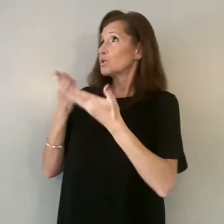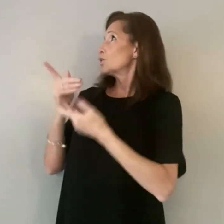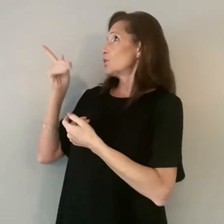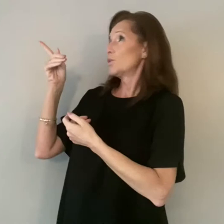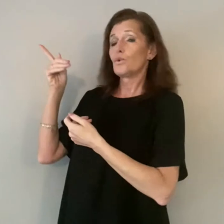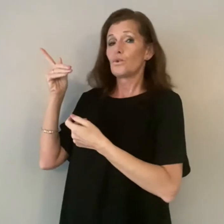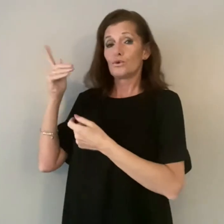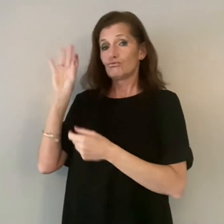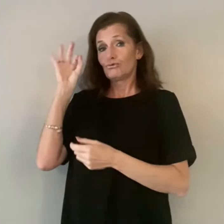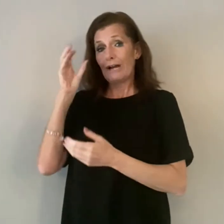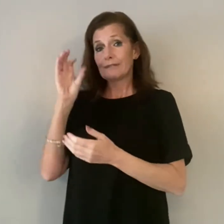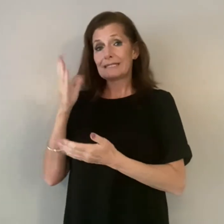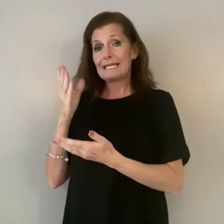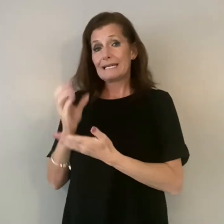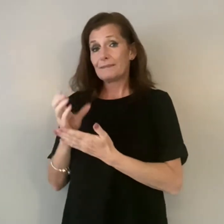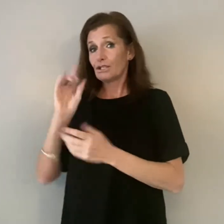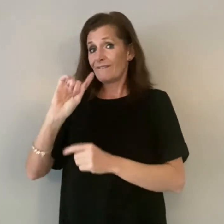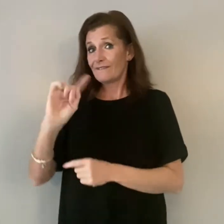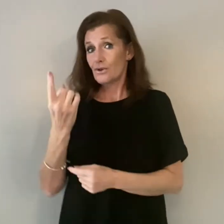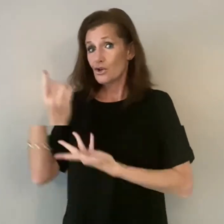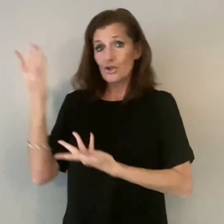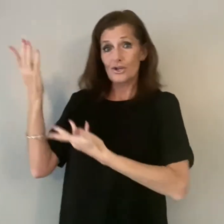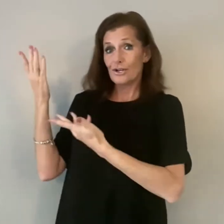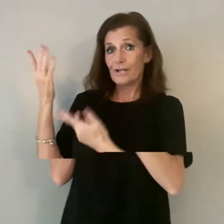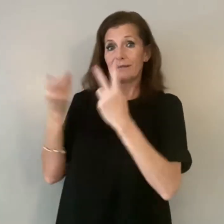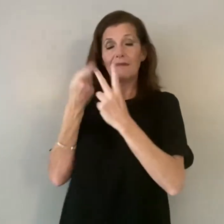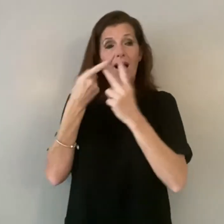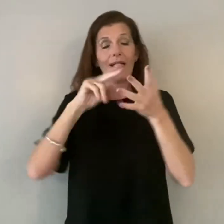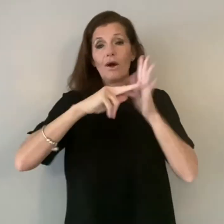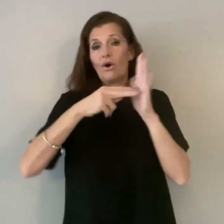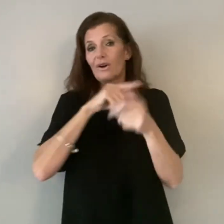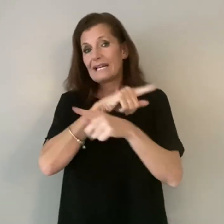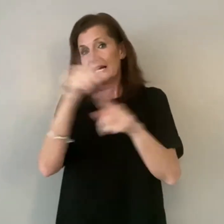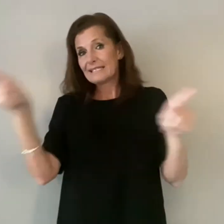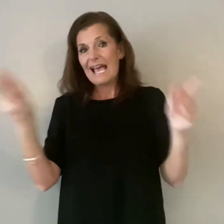conversation to be had with the Charities Commission, whether with other bodies